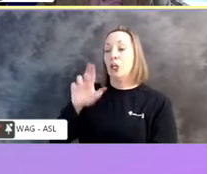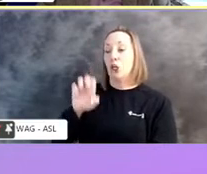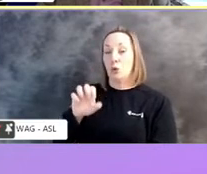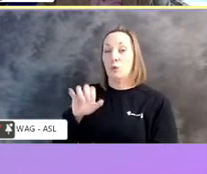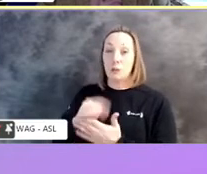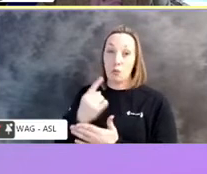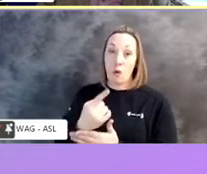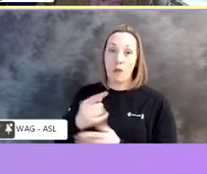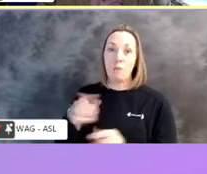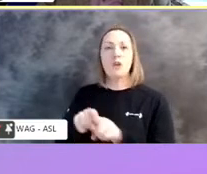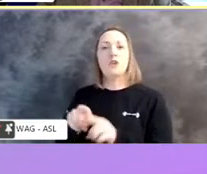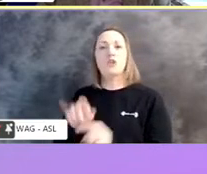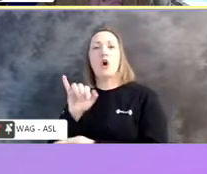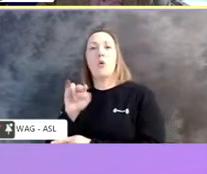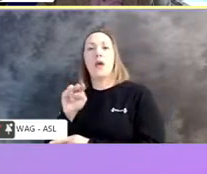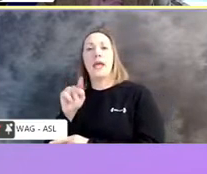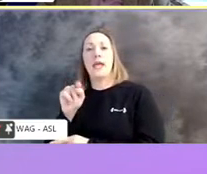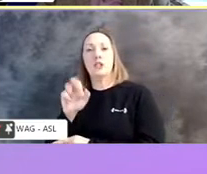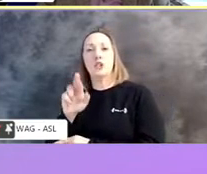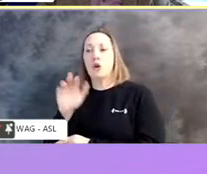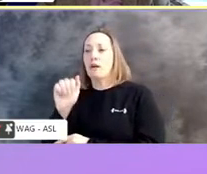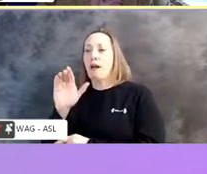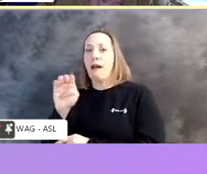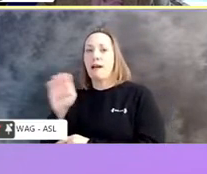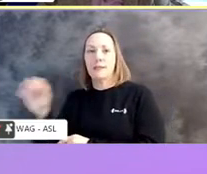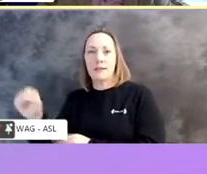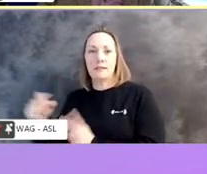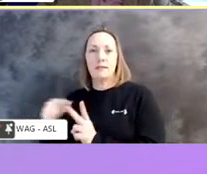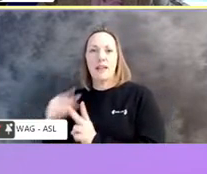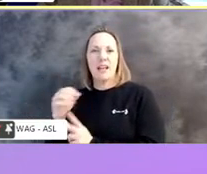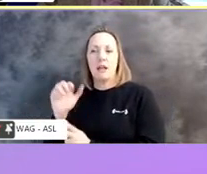to all market players. Before we identify